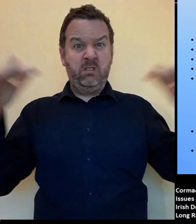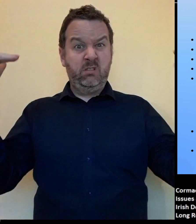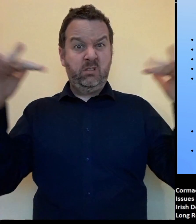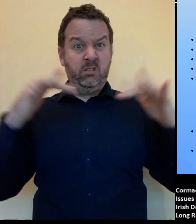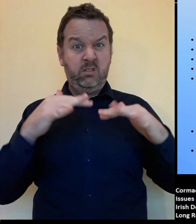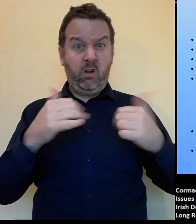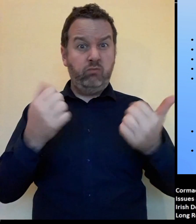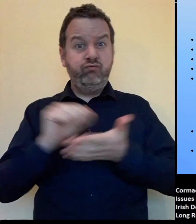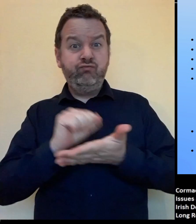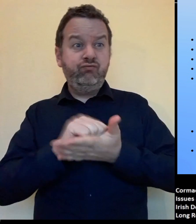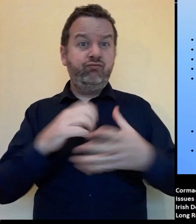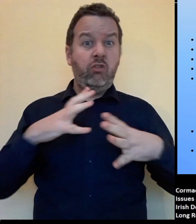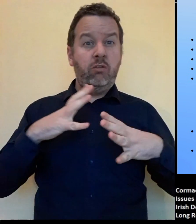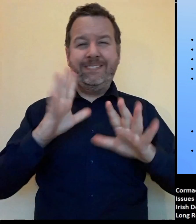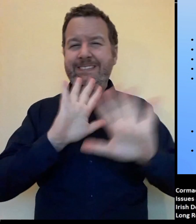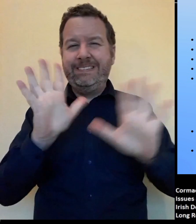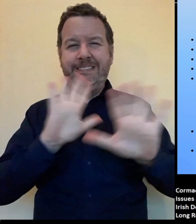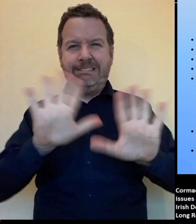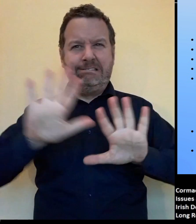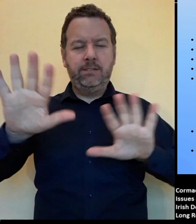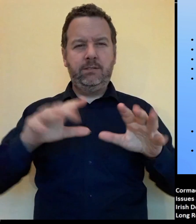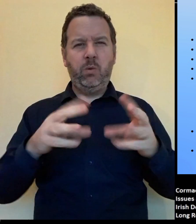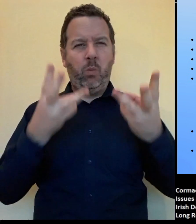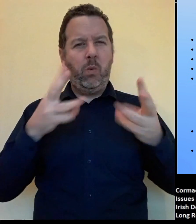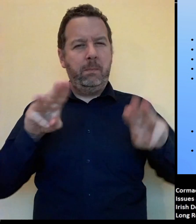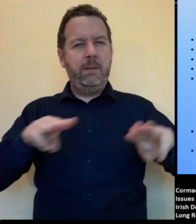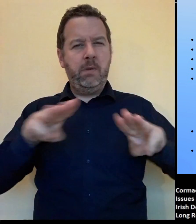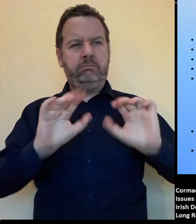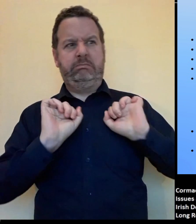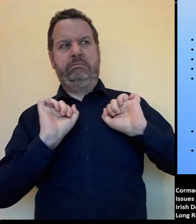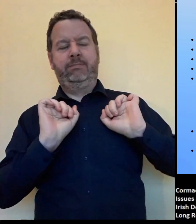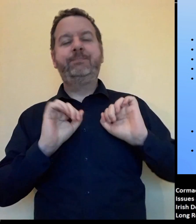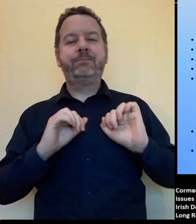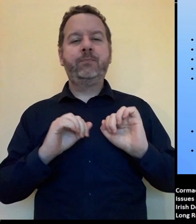and persuade them to seek employment.